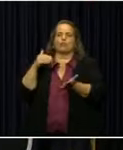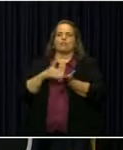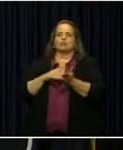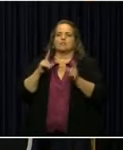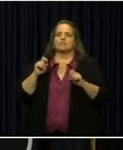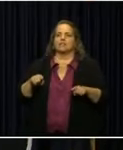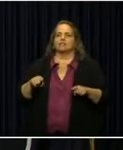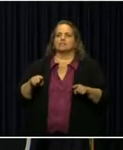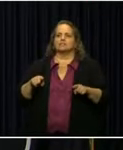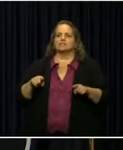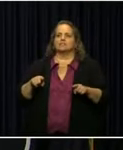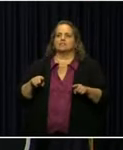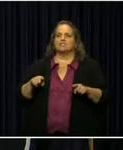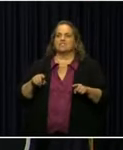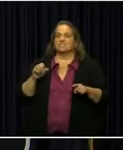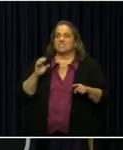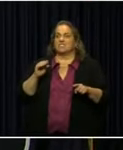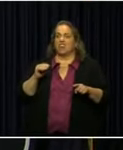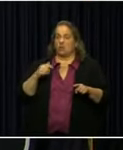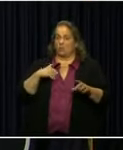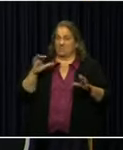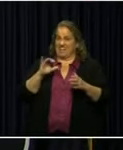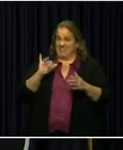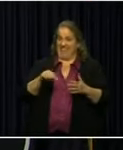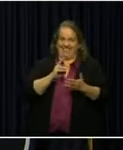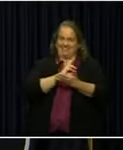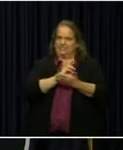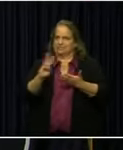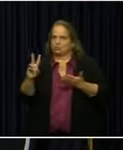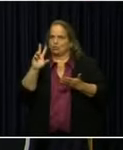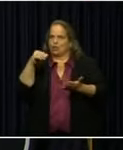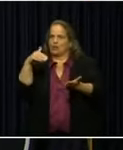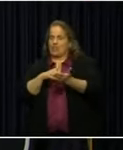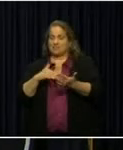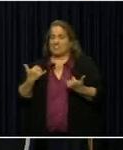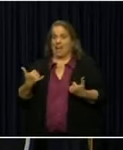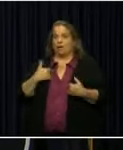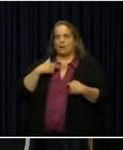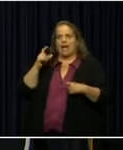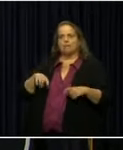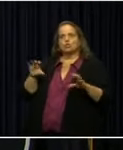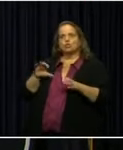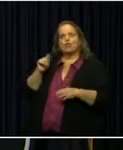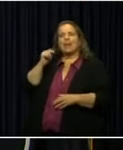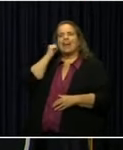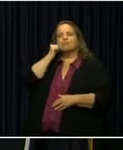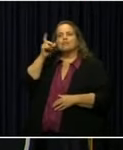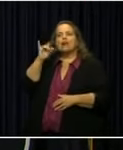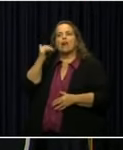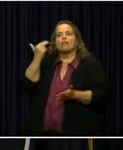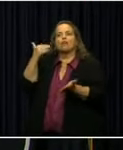IT'S THE ABILITY TO OVERCOME THE